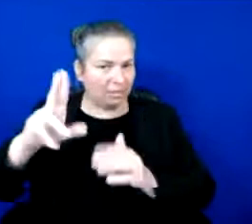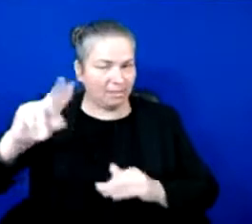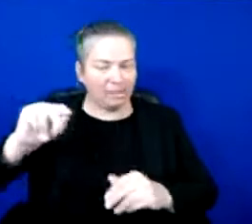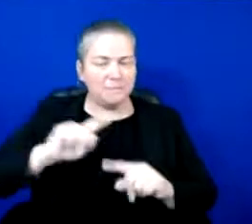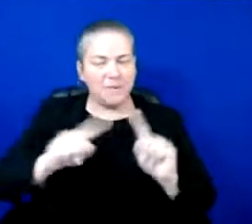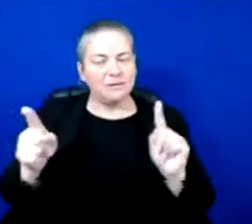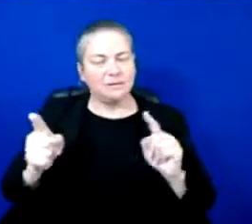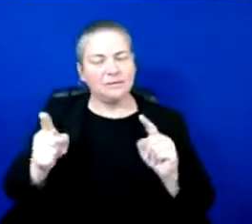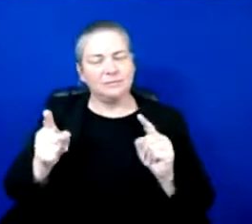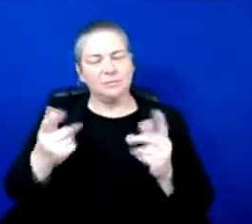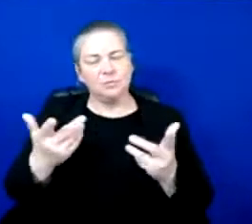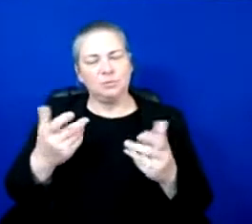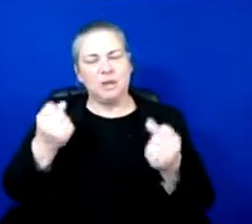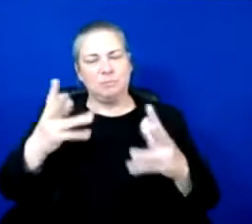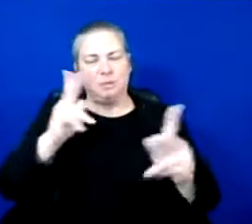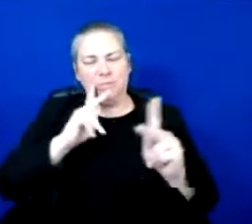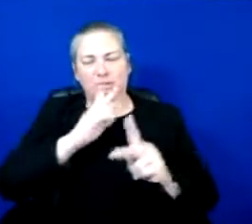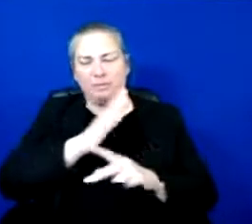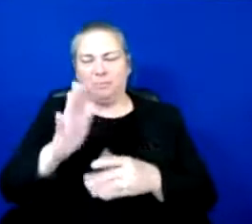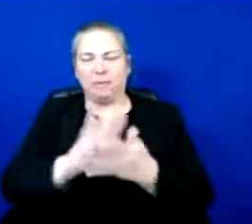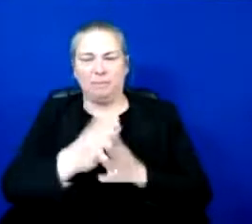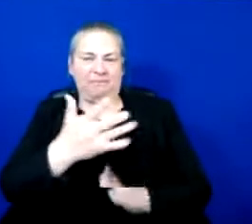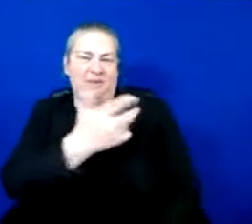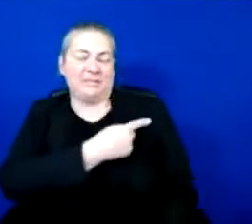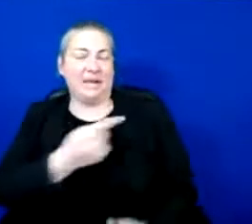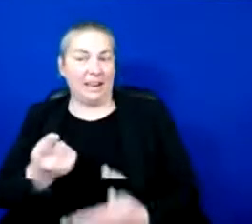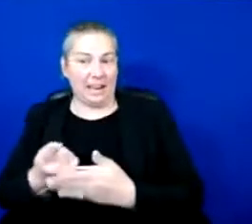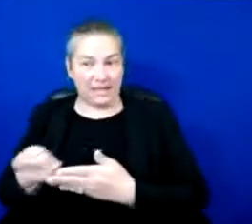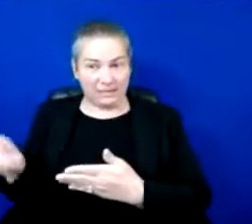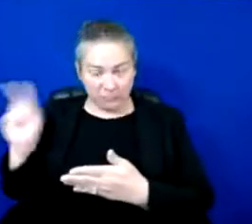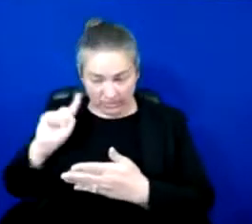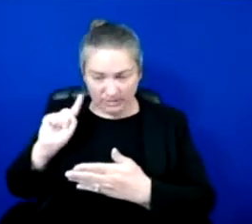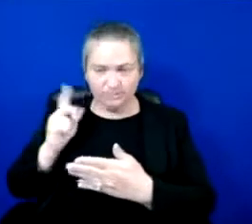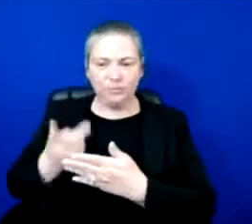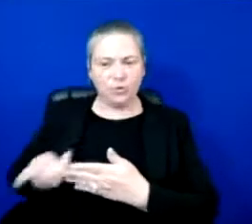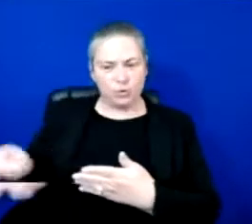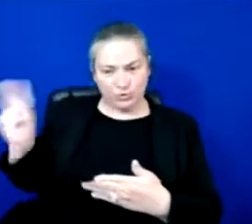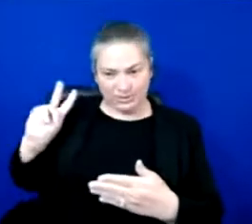people vaccinated last week versus the week before last week here in Kentucky,